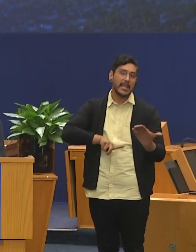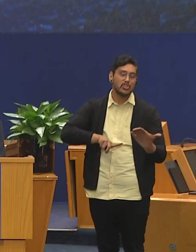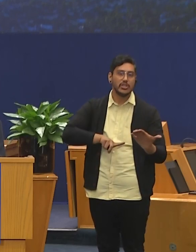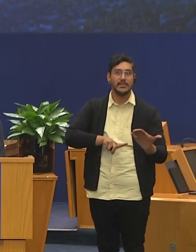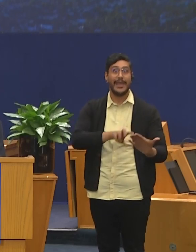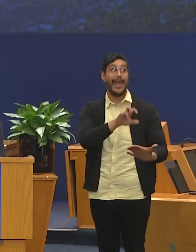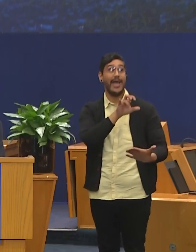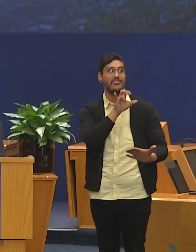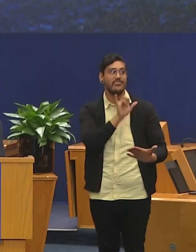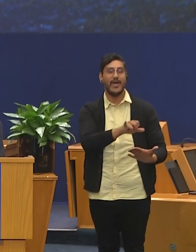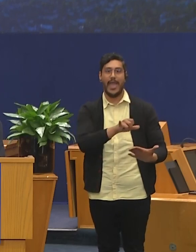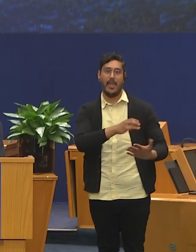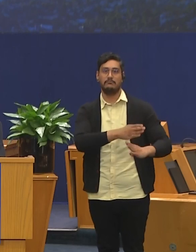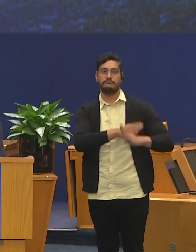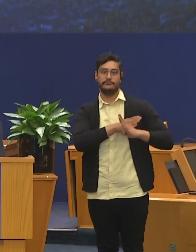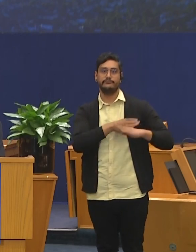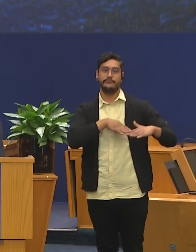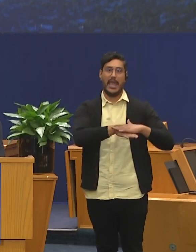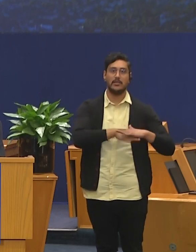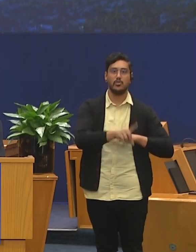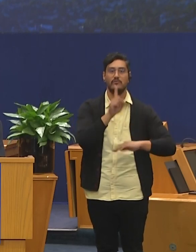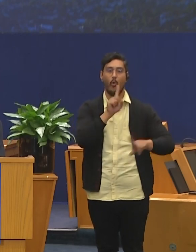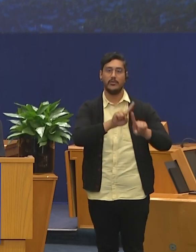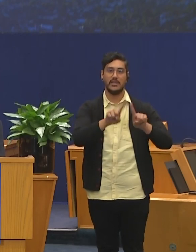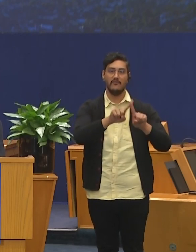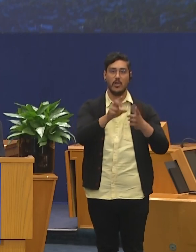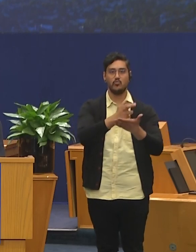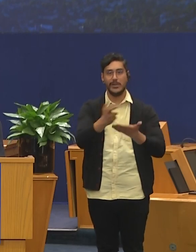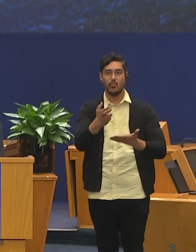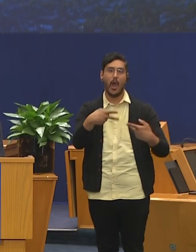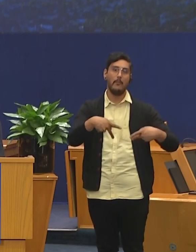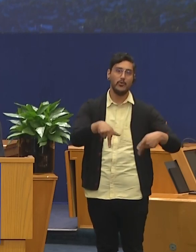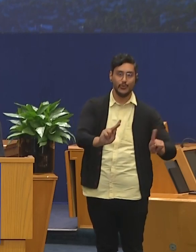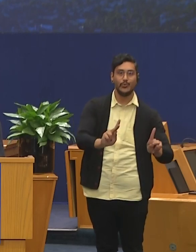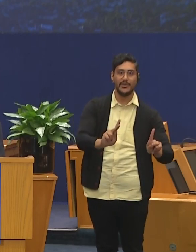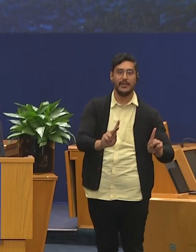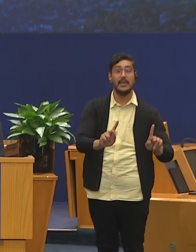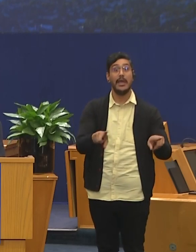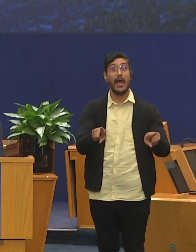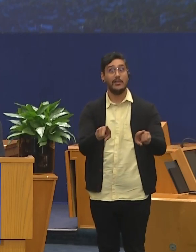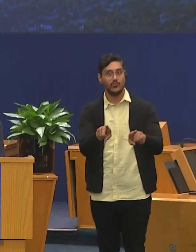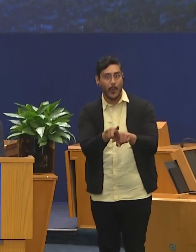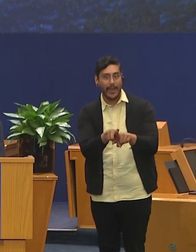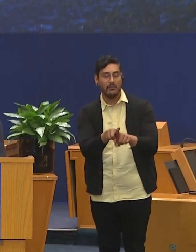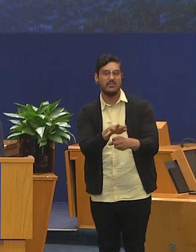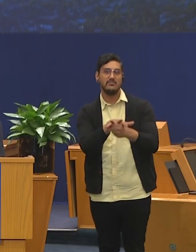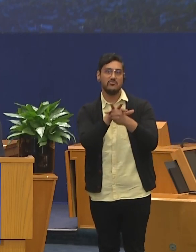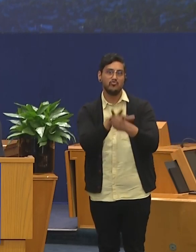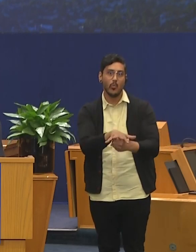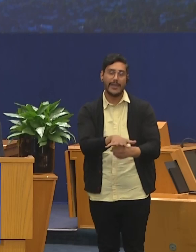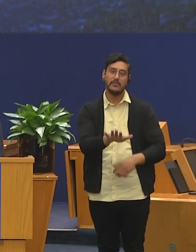DOES IN PREVENTING YOU FROM HAVING ACCESS TO OPPORTUNITIES